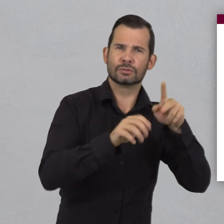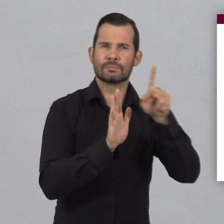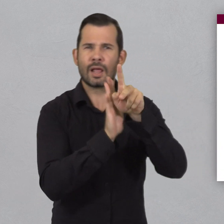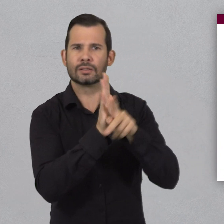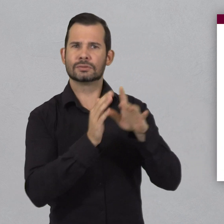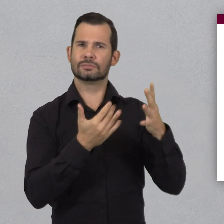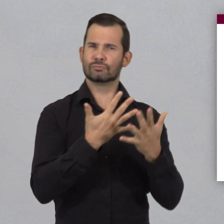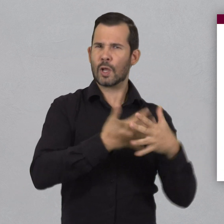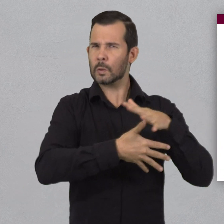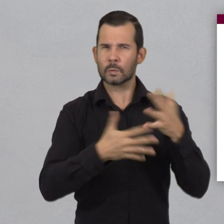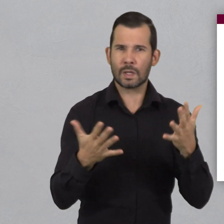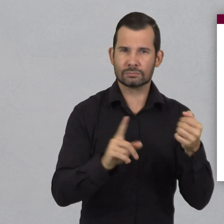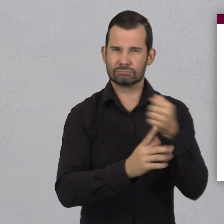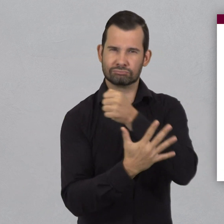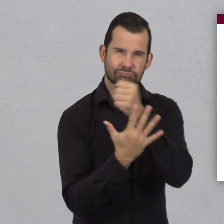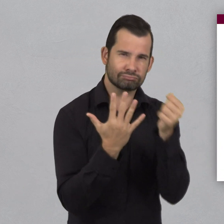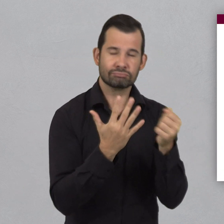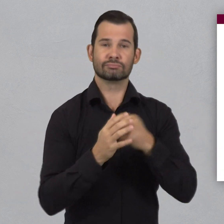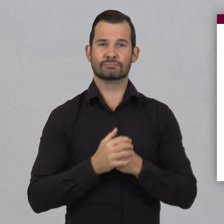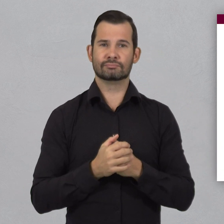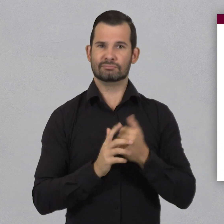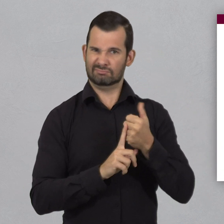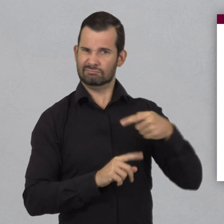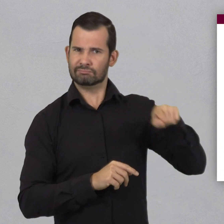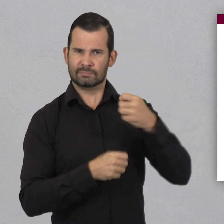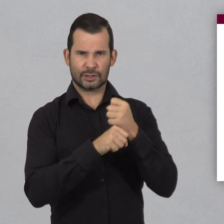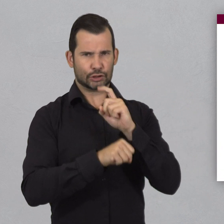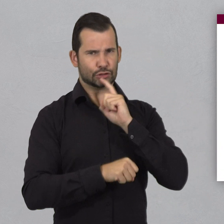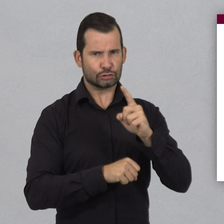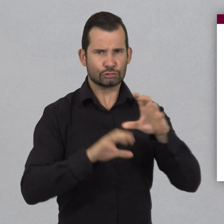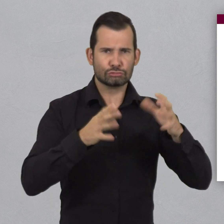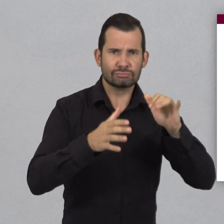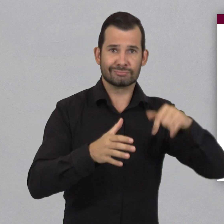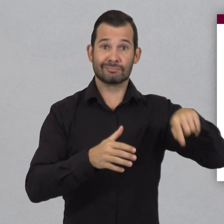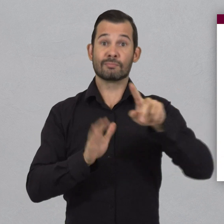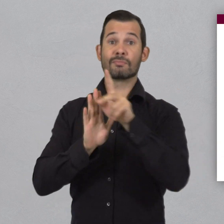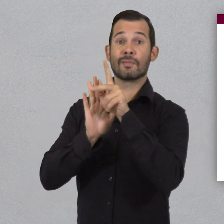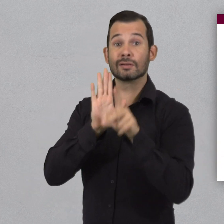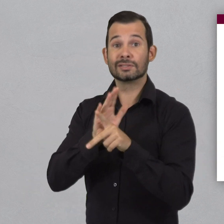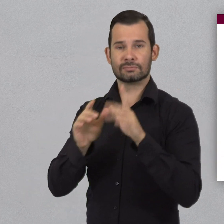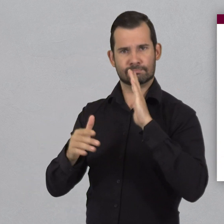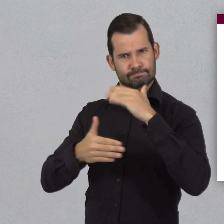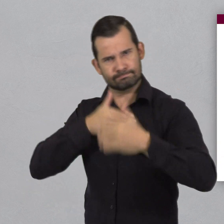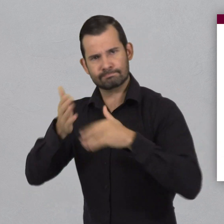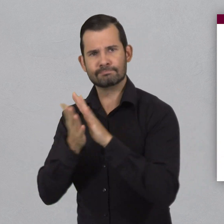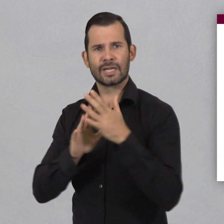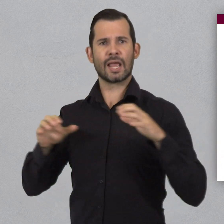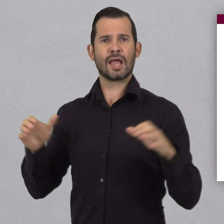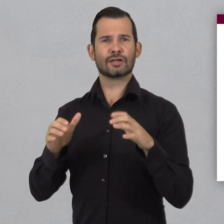national policies and priorities. They make sure those policies are put into action,